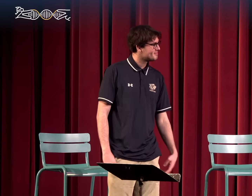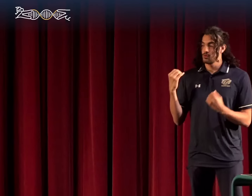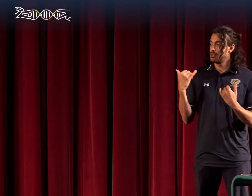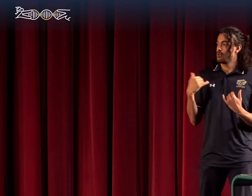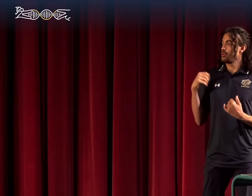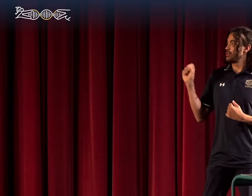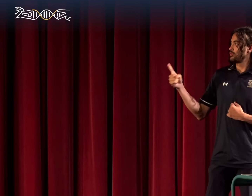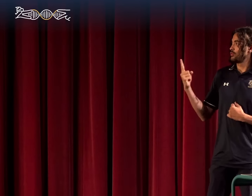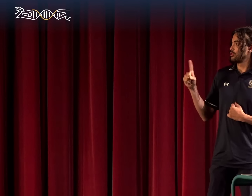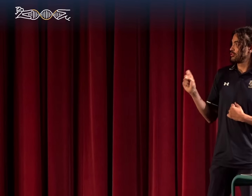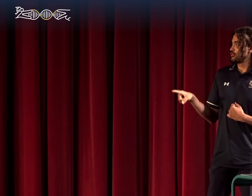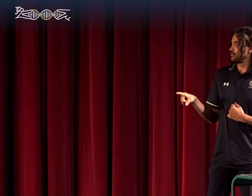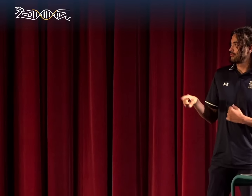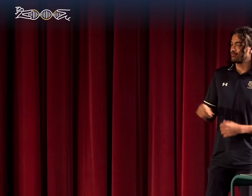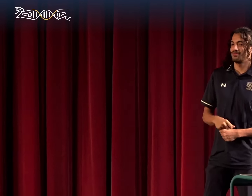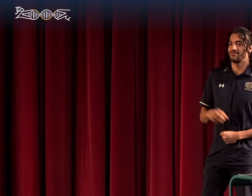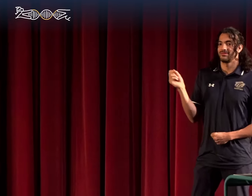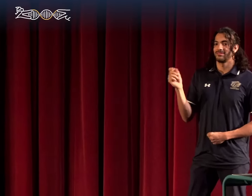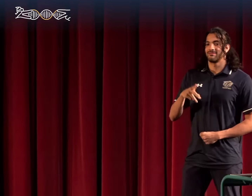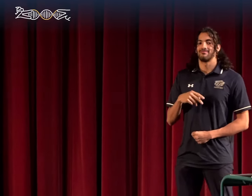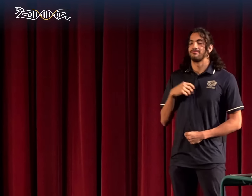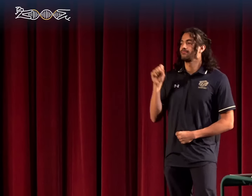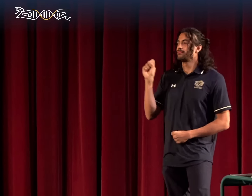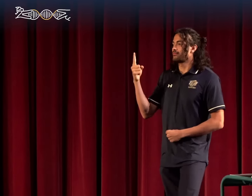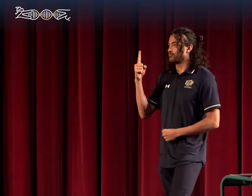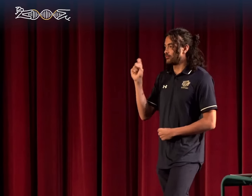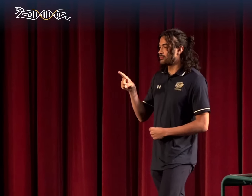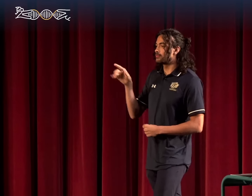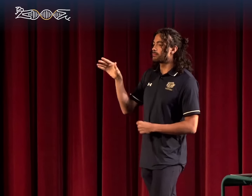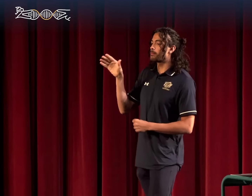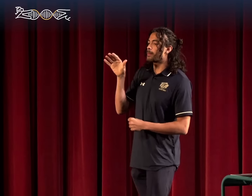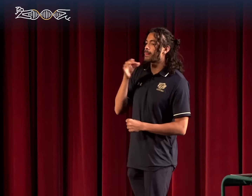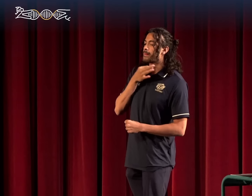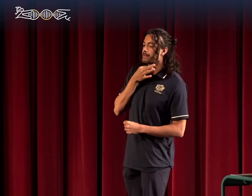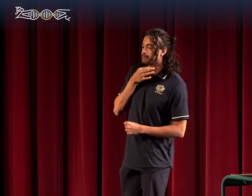My question for you, okay.